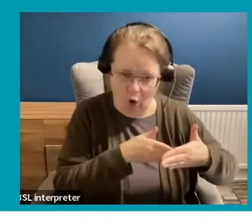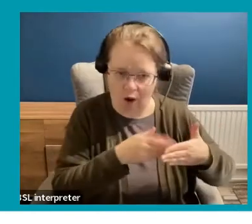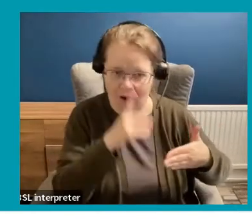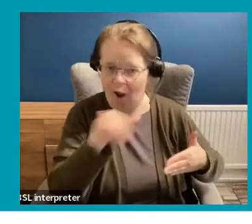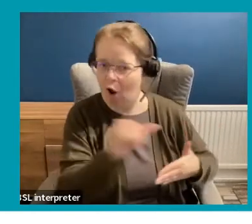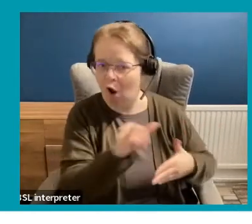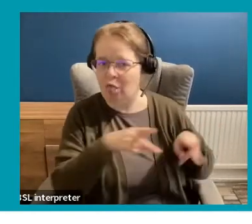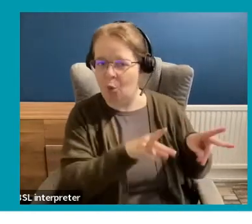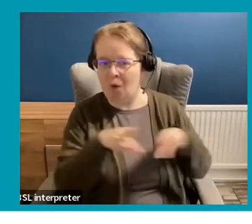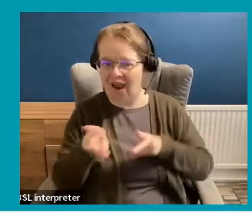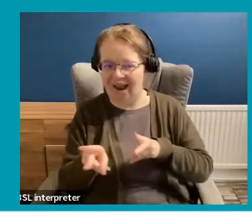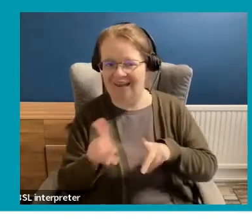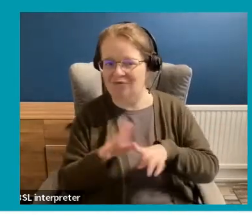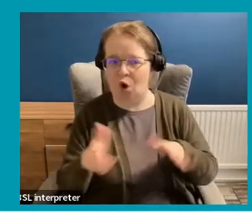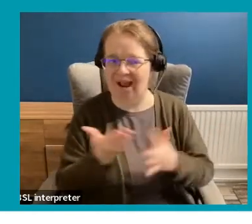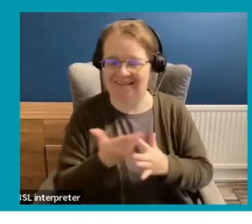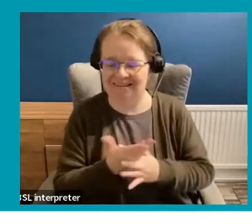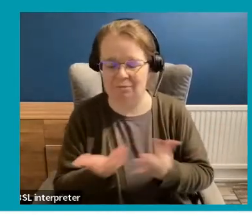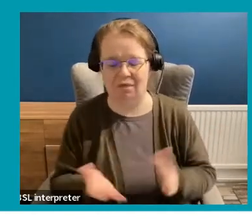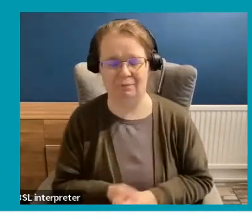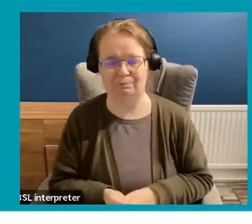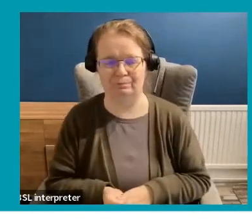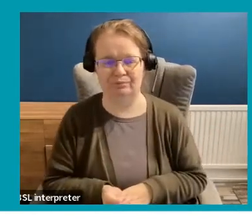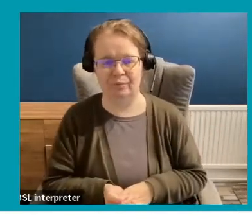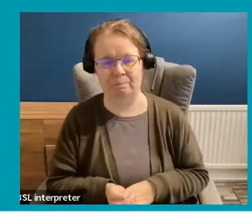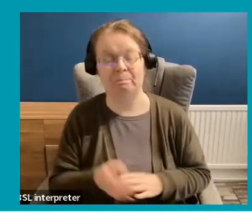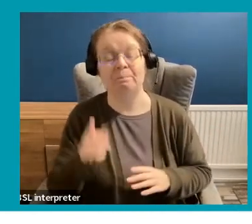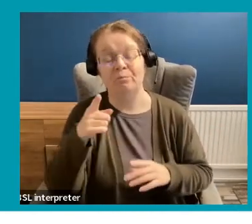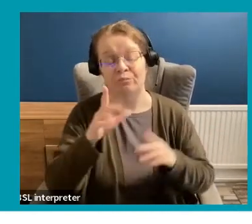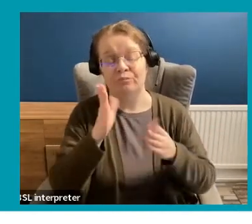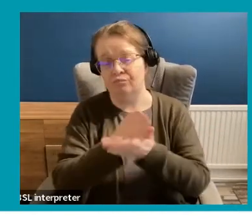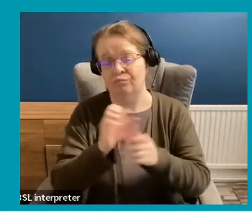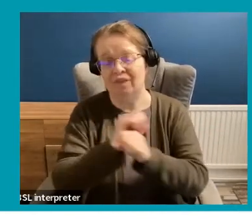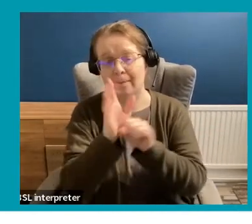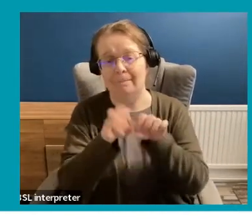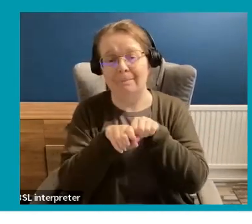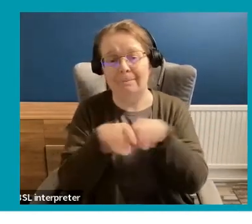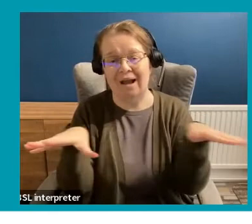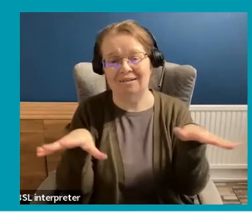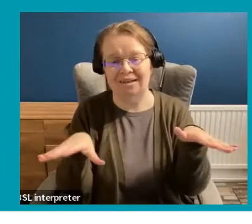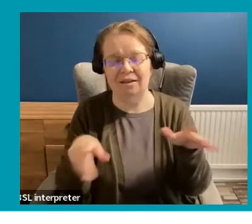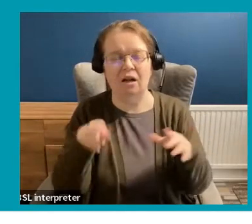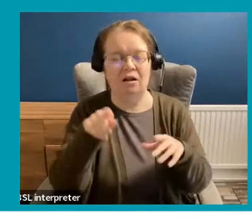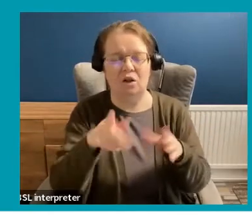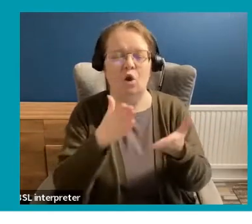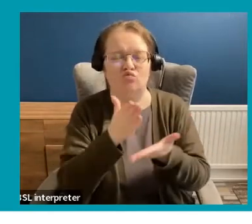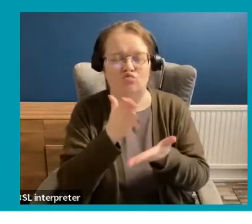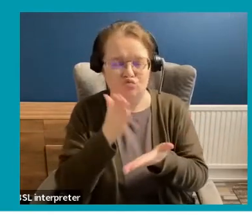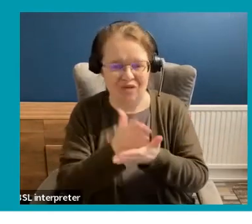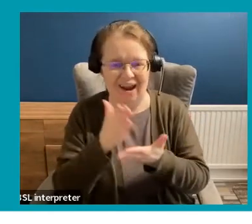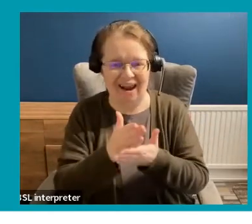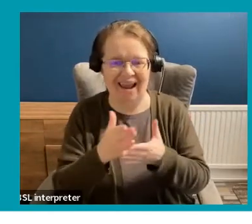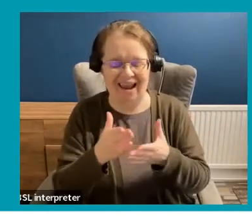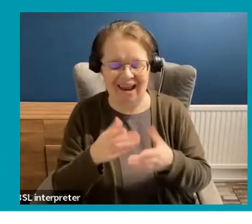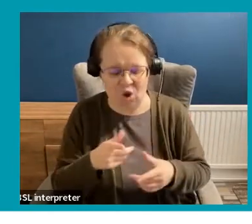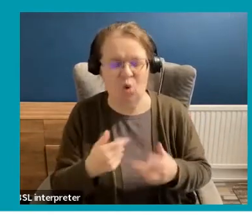I think the pandemic certainly really compounded issues that were already there.